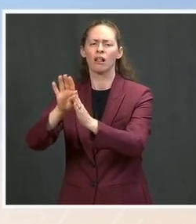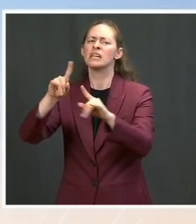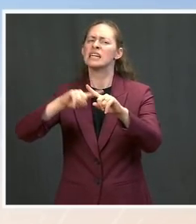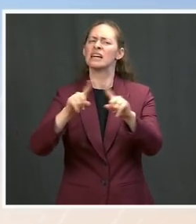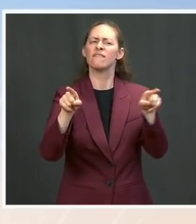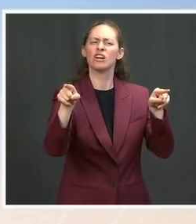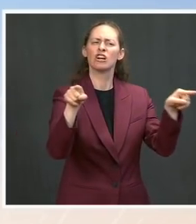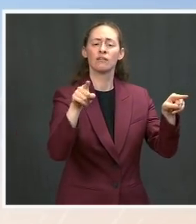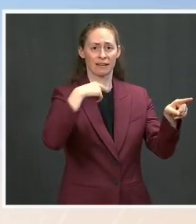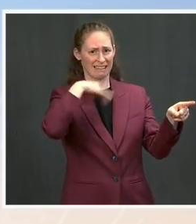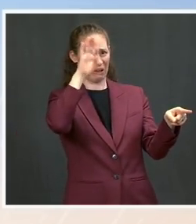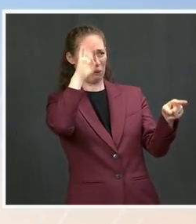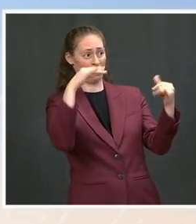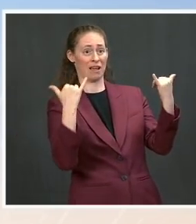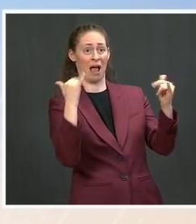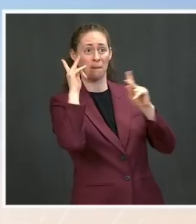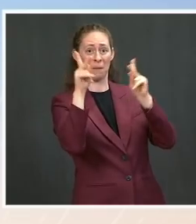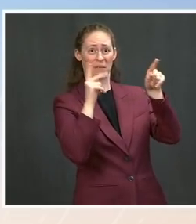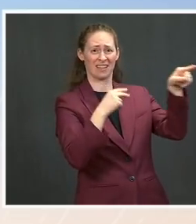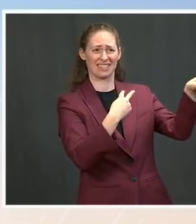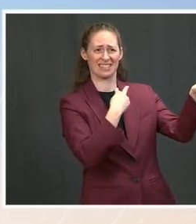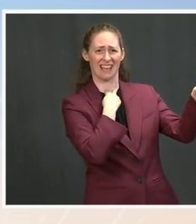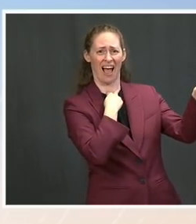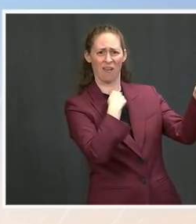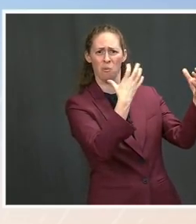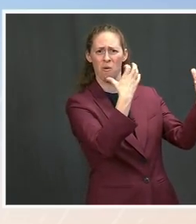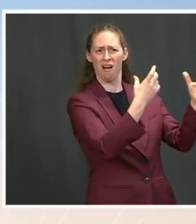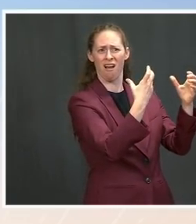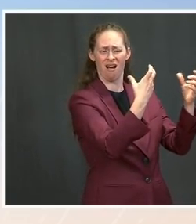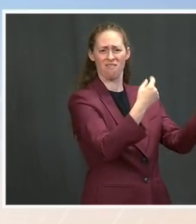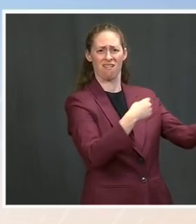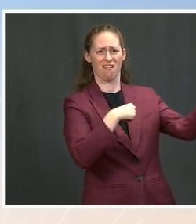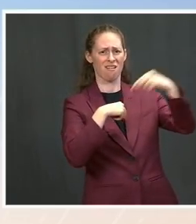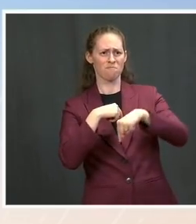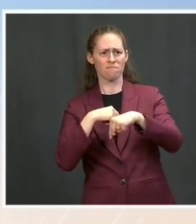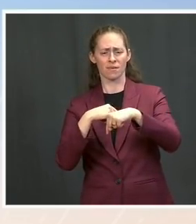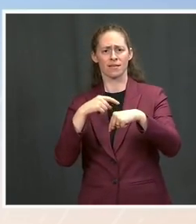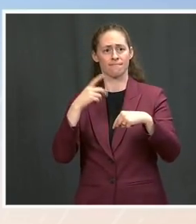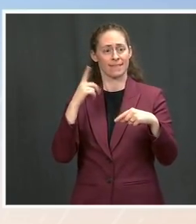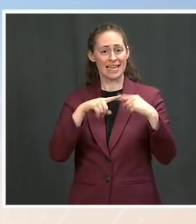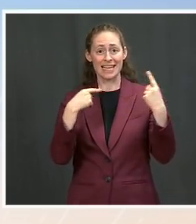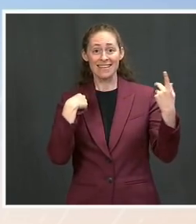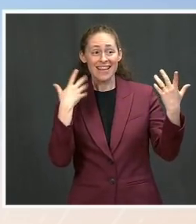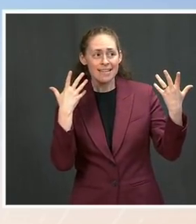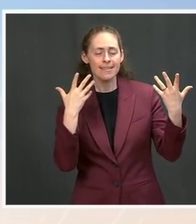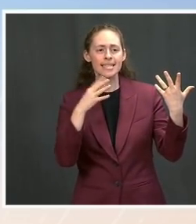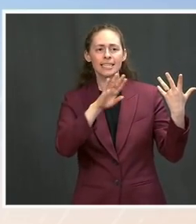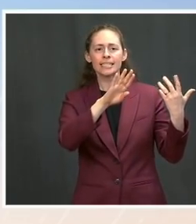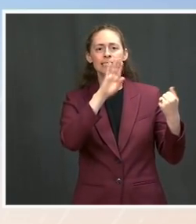that an agreement had been reached to exchange prisoners was not true. As I said, we always raise this issue,